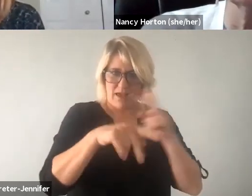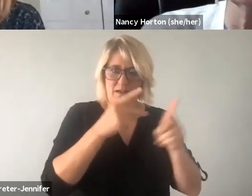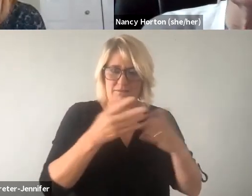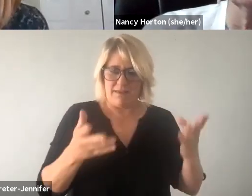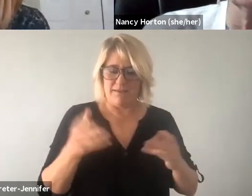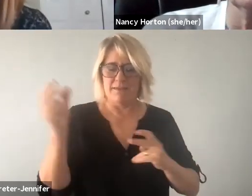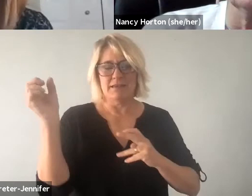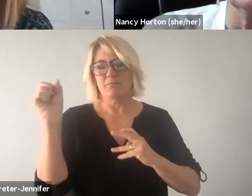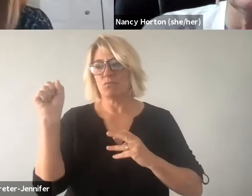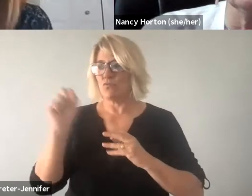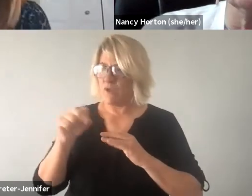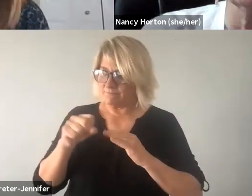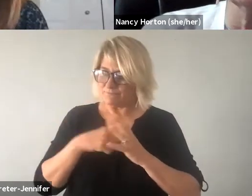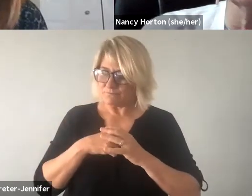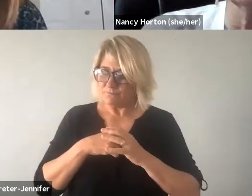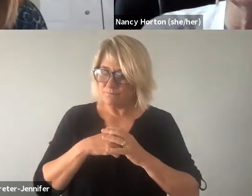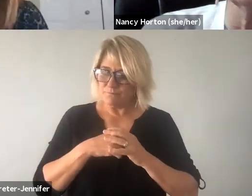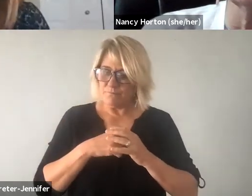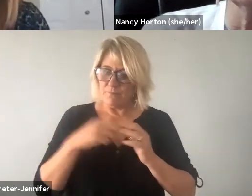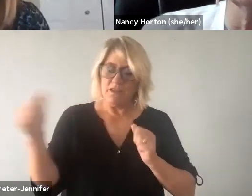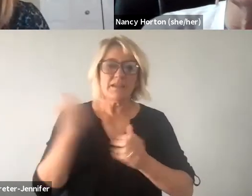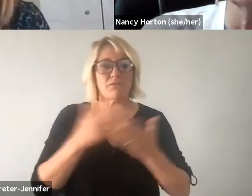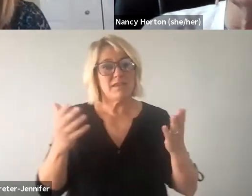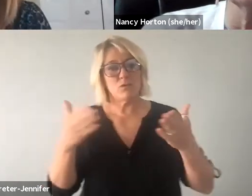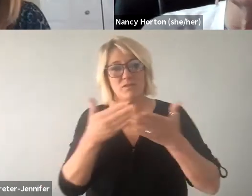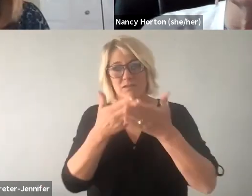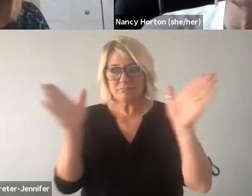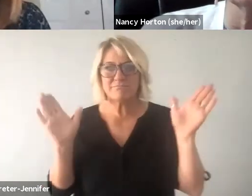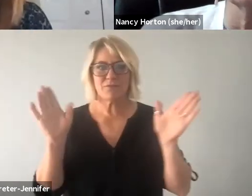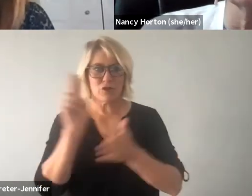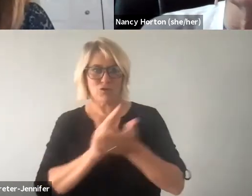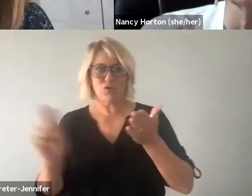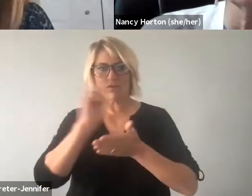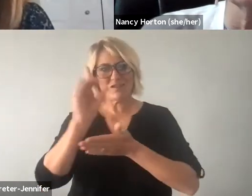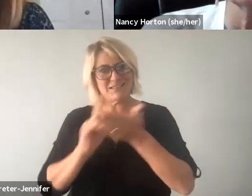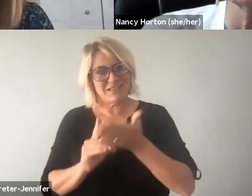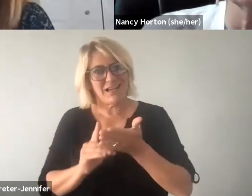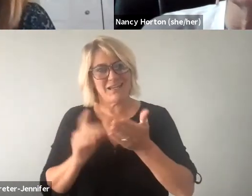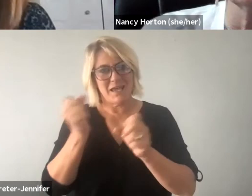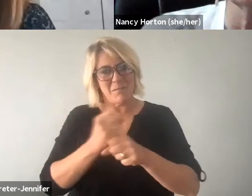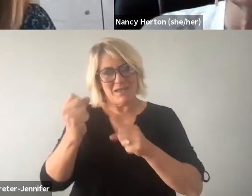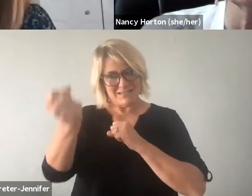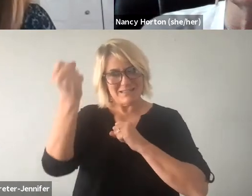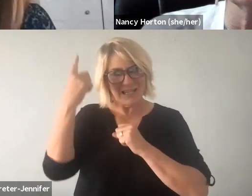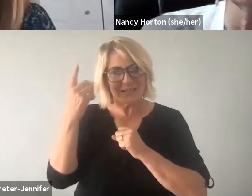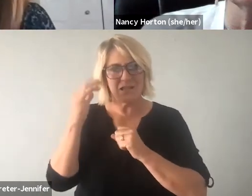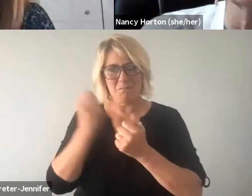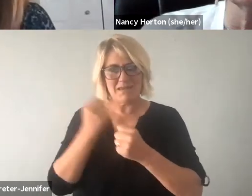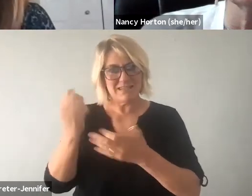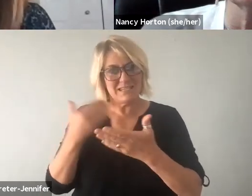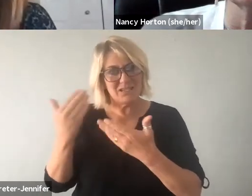convenient access where they do have access to those things. » Anne: Right and with